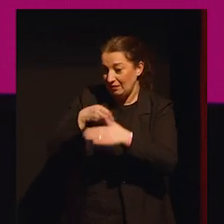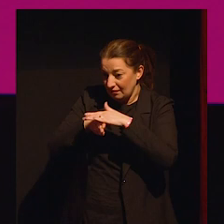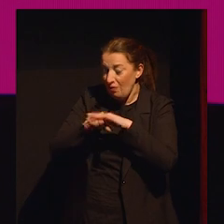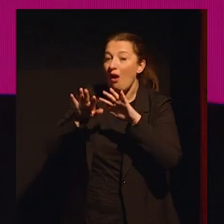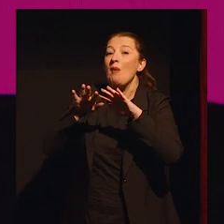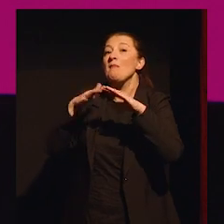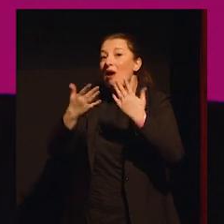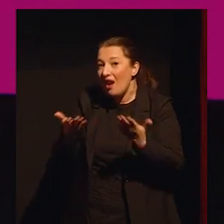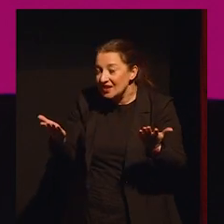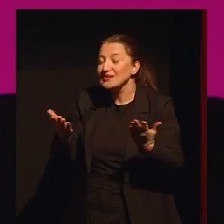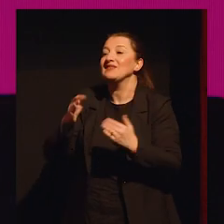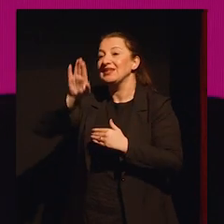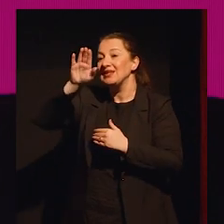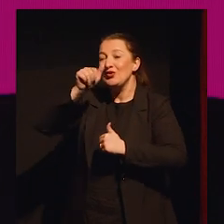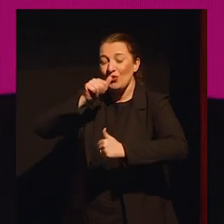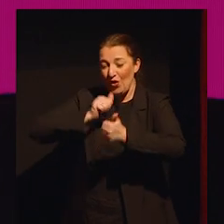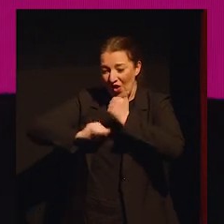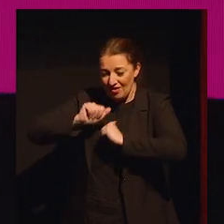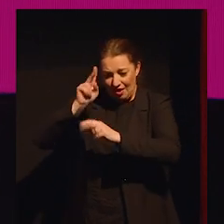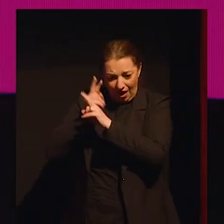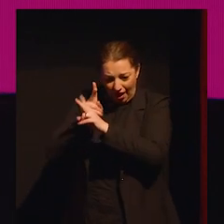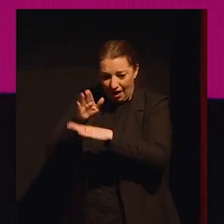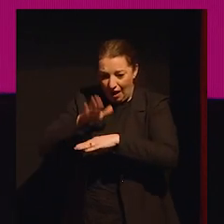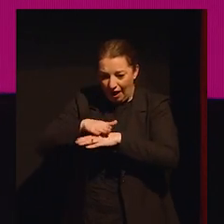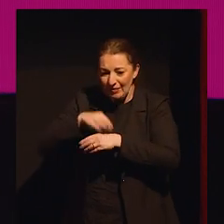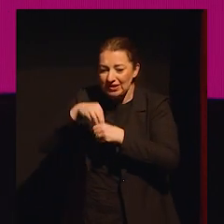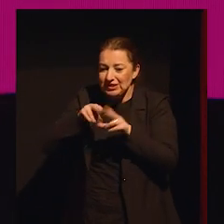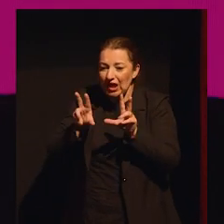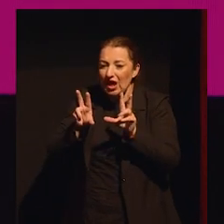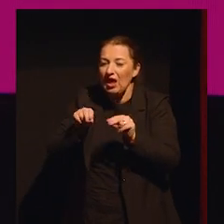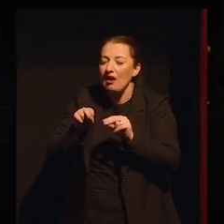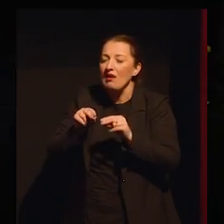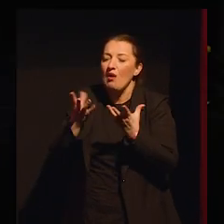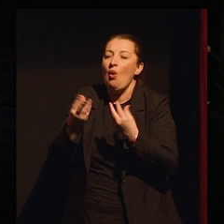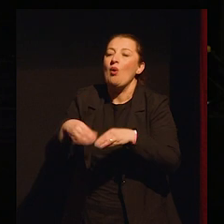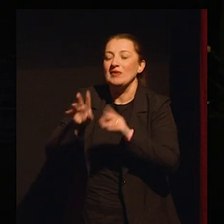unfortunately, I saw that university was not a sufficient space to fulfil my dreams.